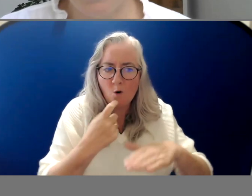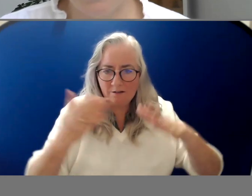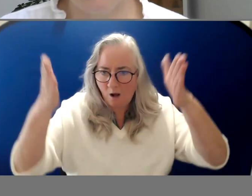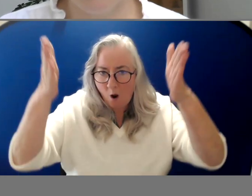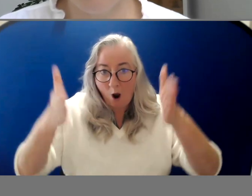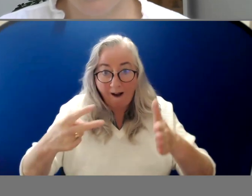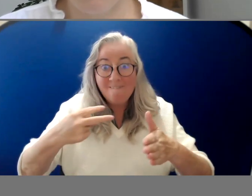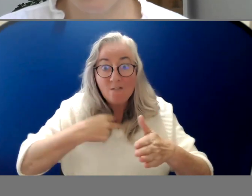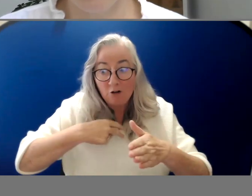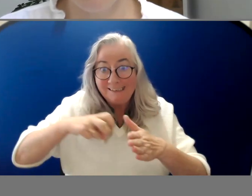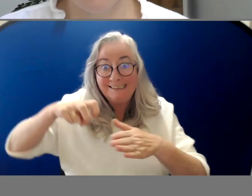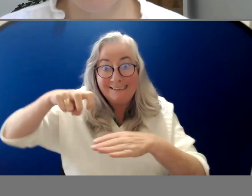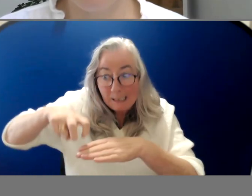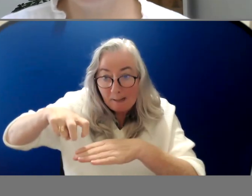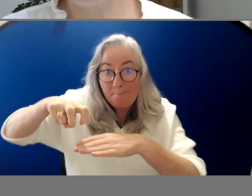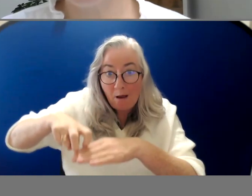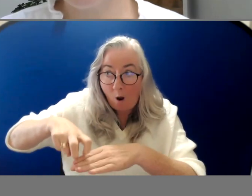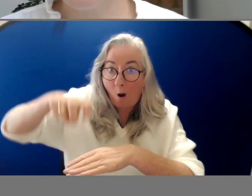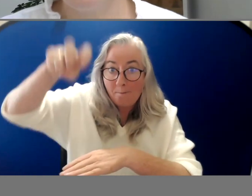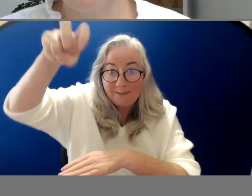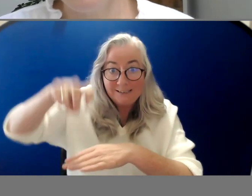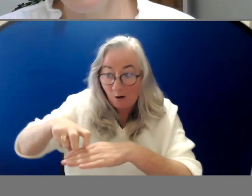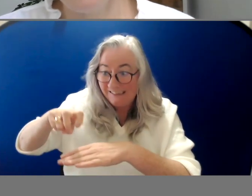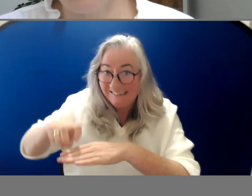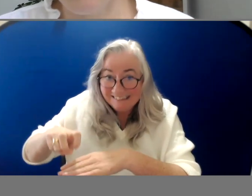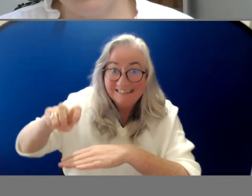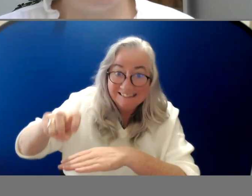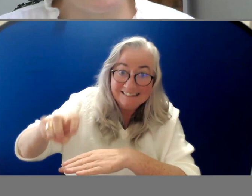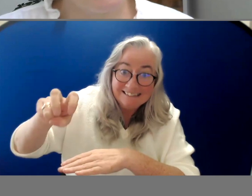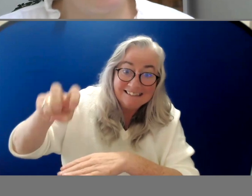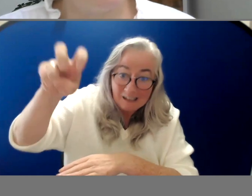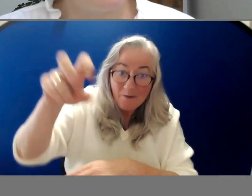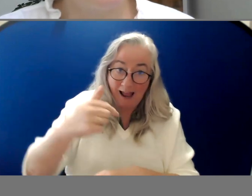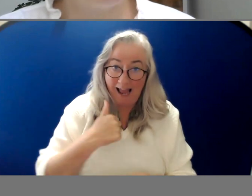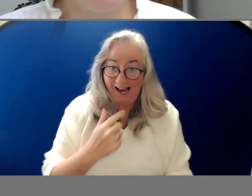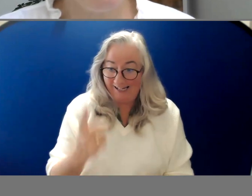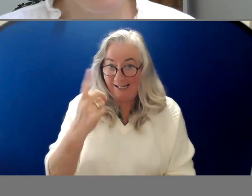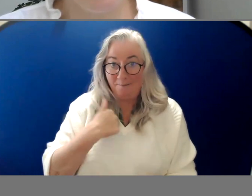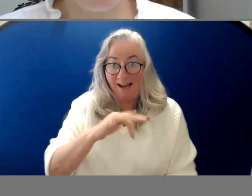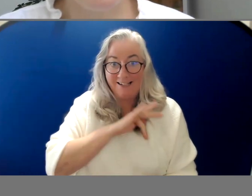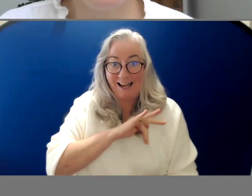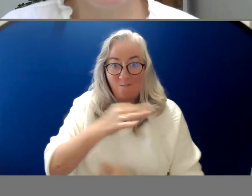set of steps going up and down and I've actually been there and I think possibly climbed that set